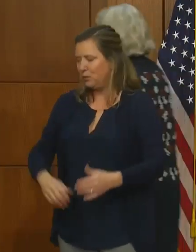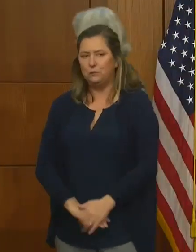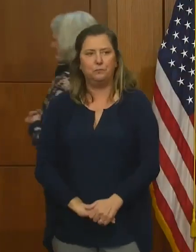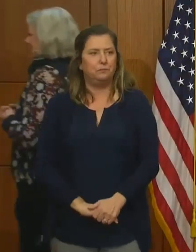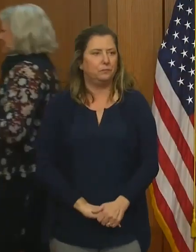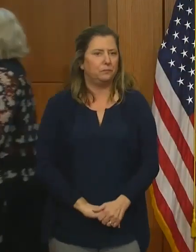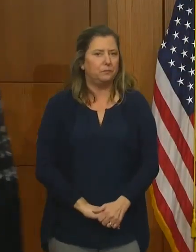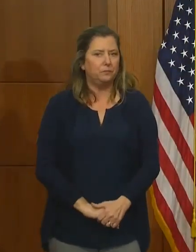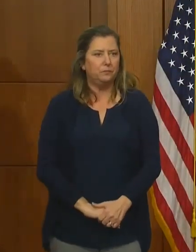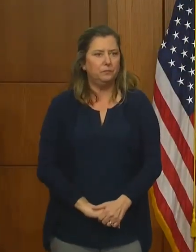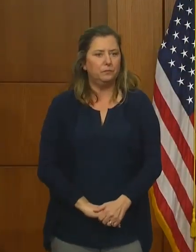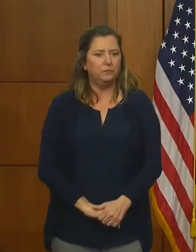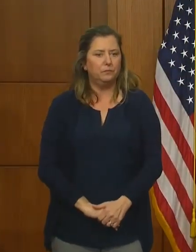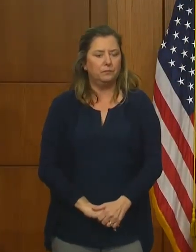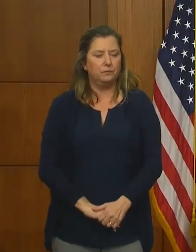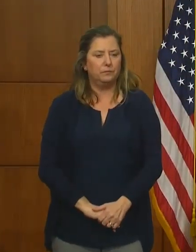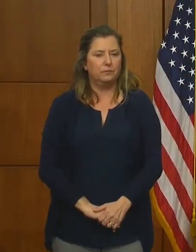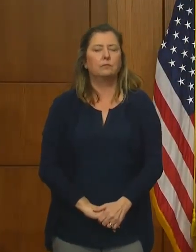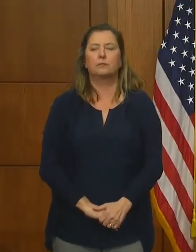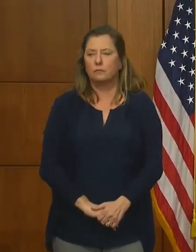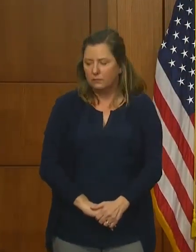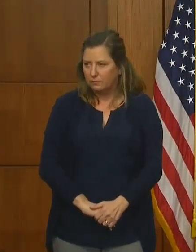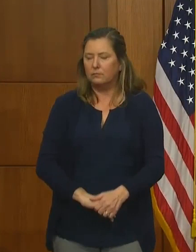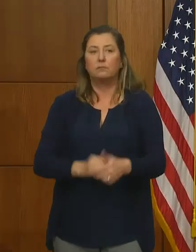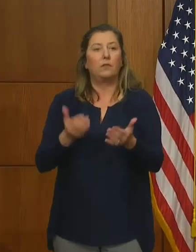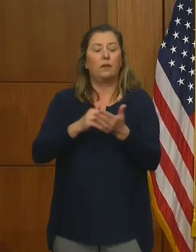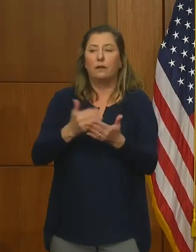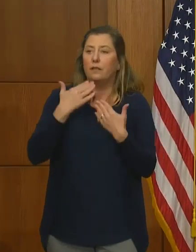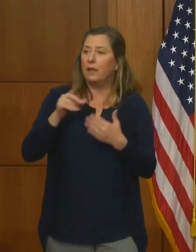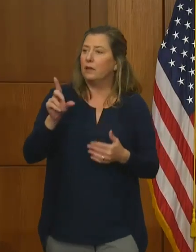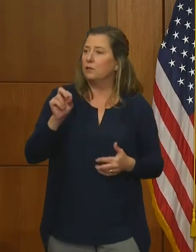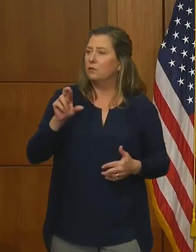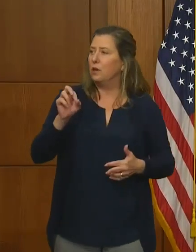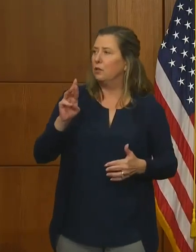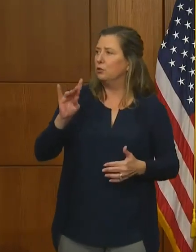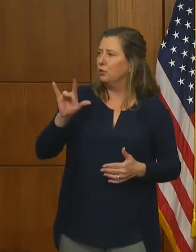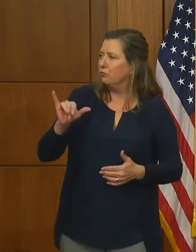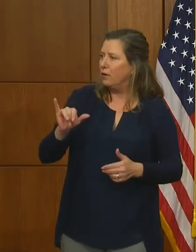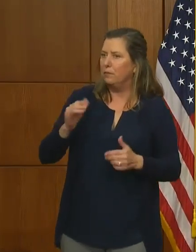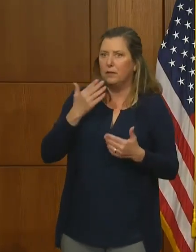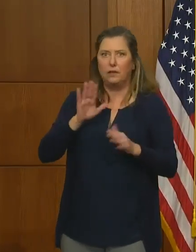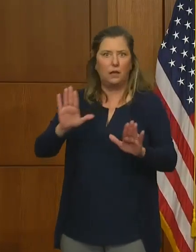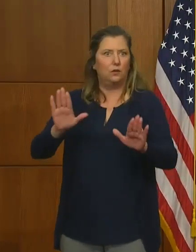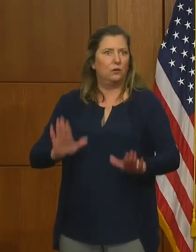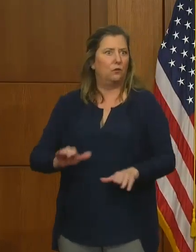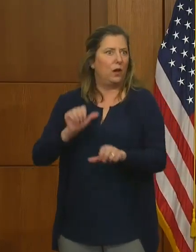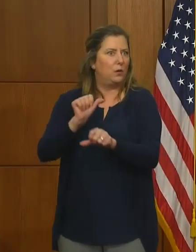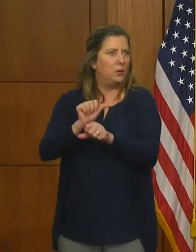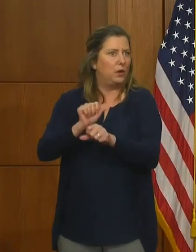TURN IT BACK OVER TO THE GOVERNMENT. I APPRECIATE. AGAIN